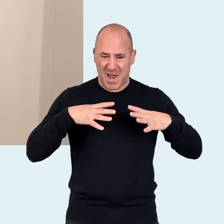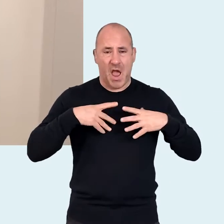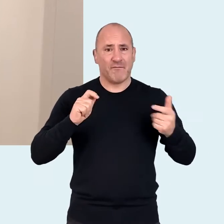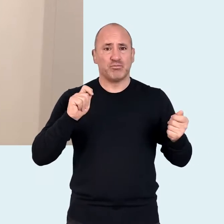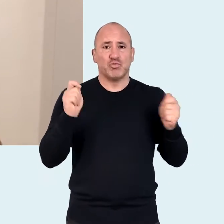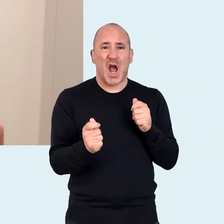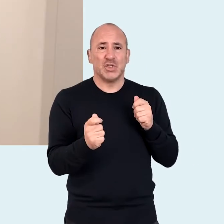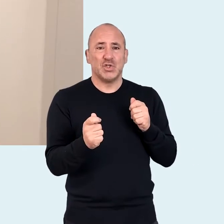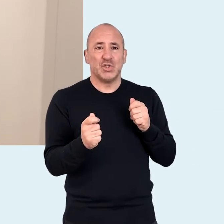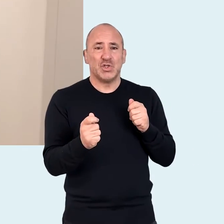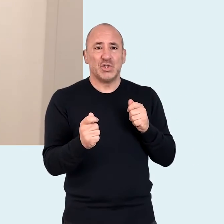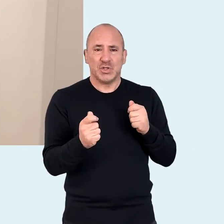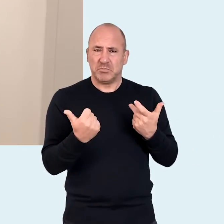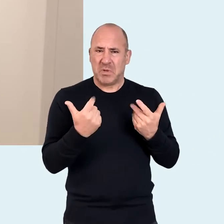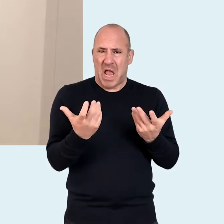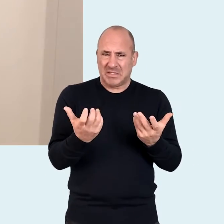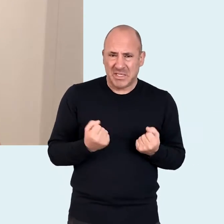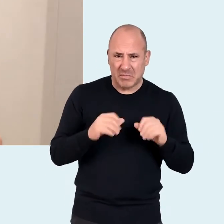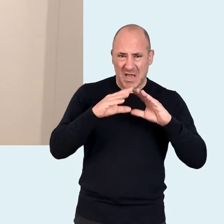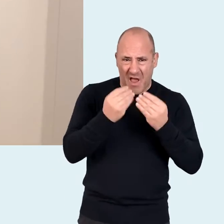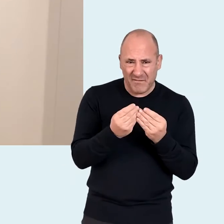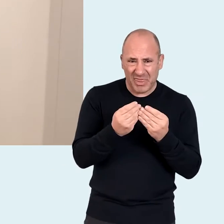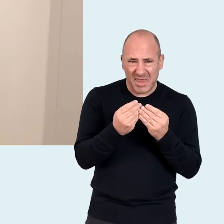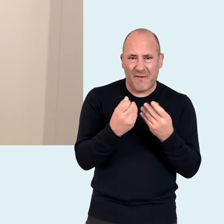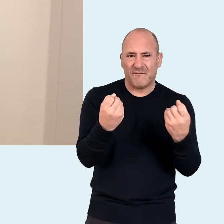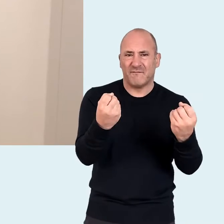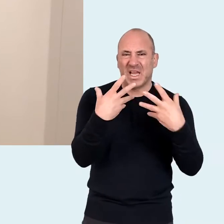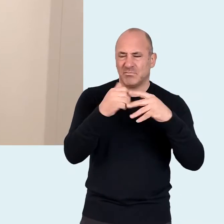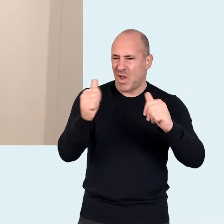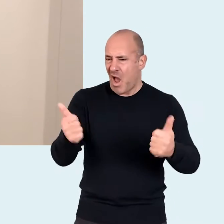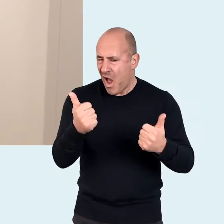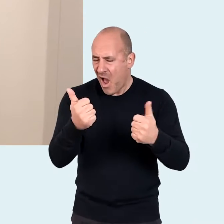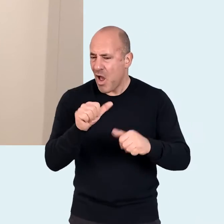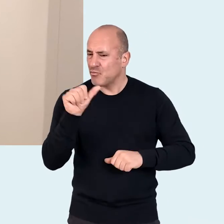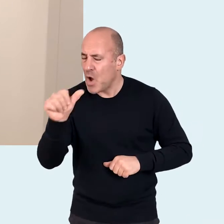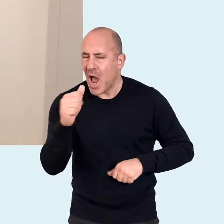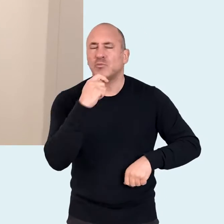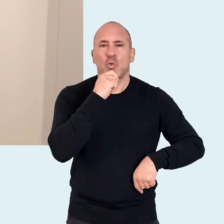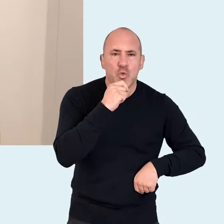practitioners are open to change, are reflective in our approach and are willing to receive